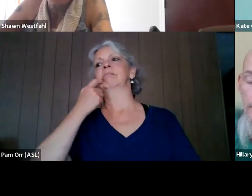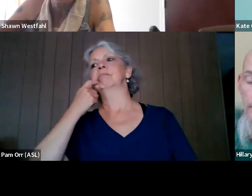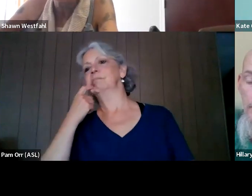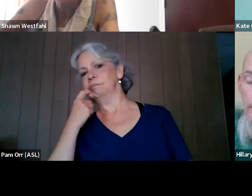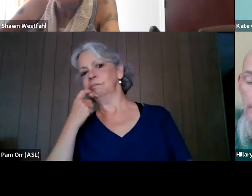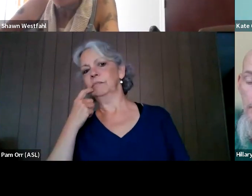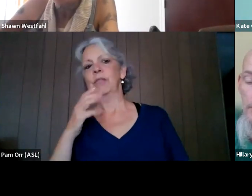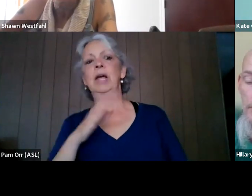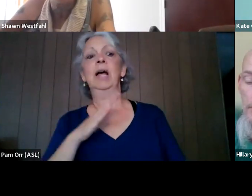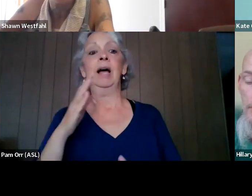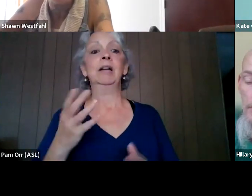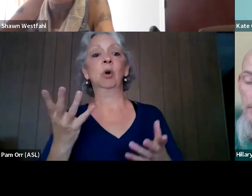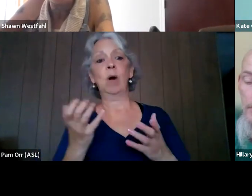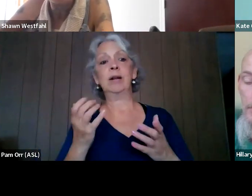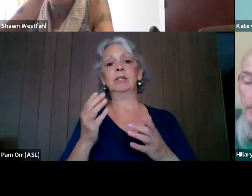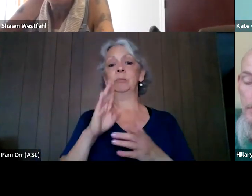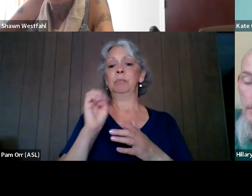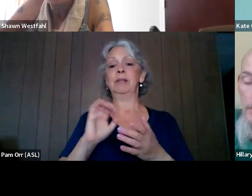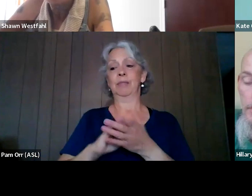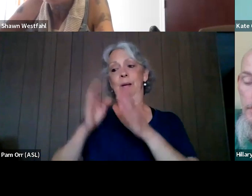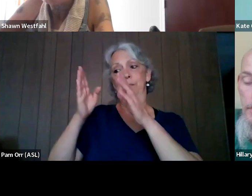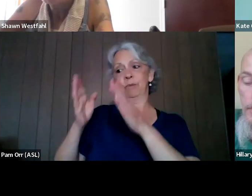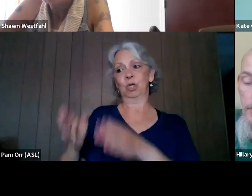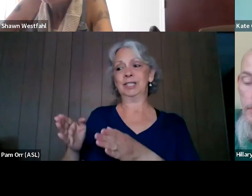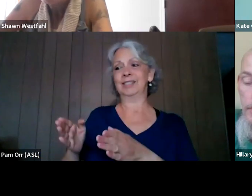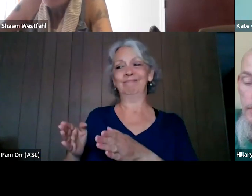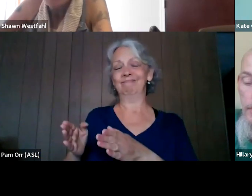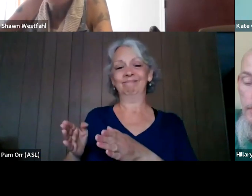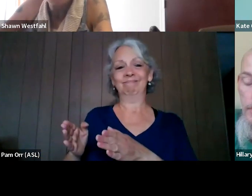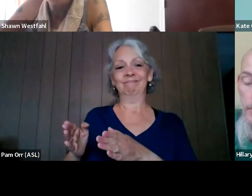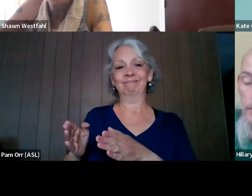I never wanted to be that, and I had to be,